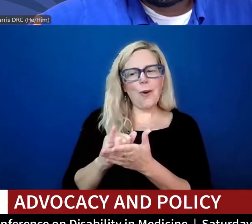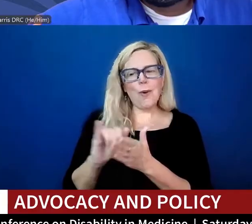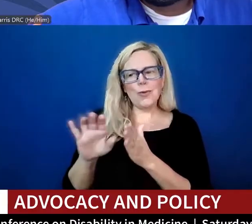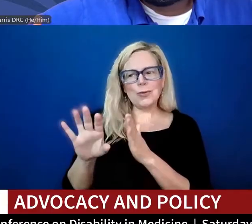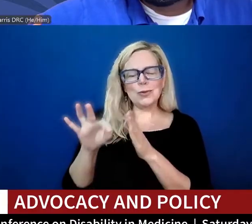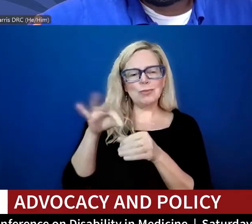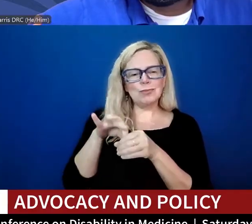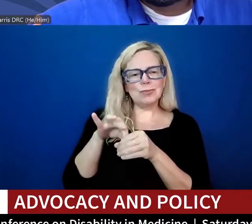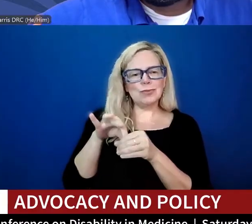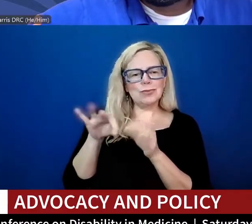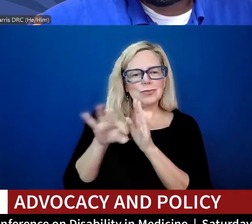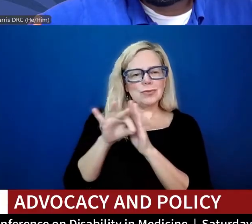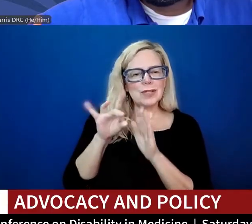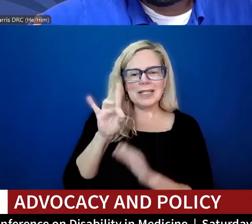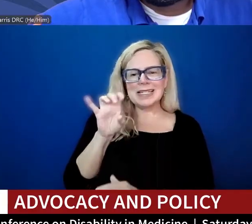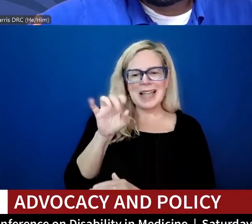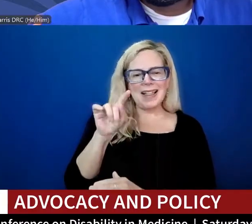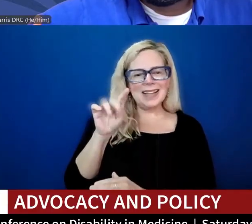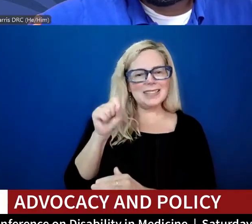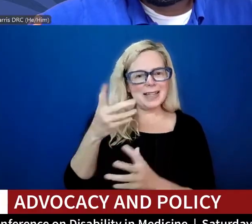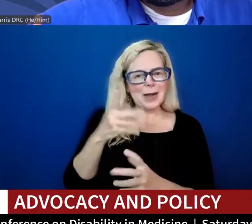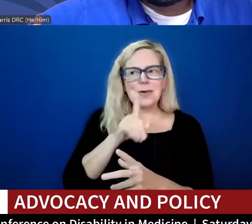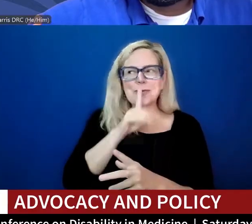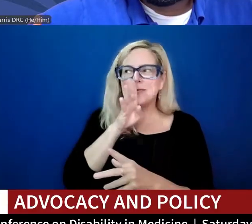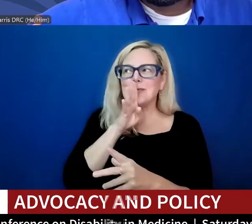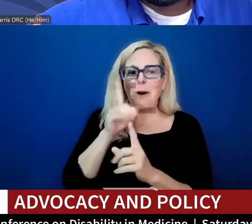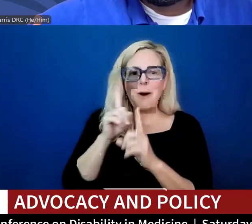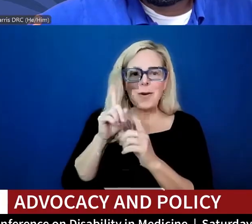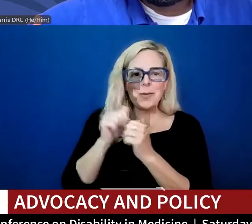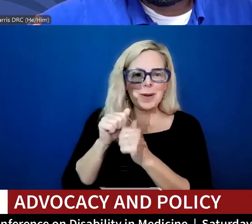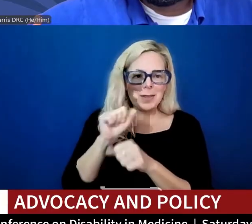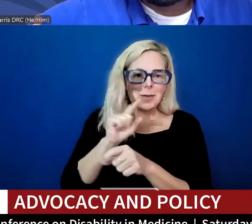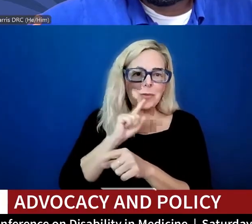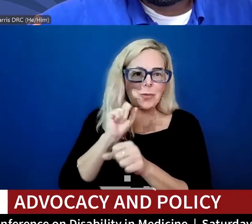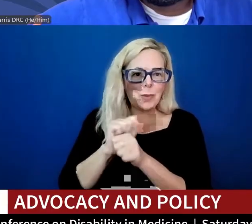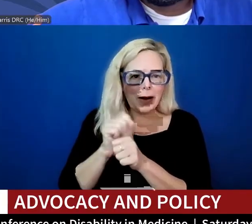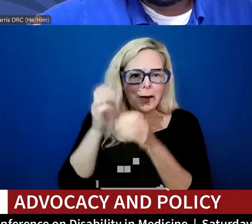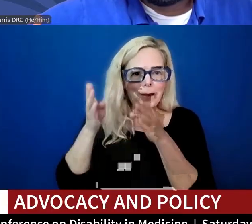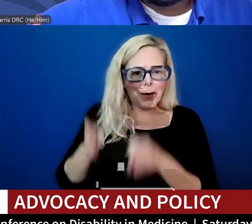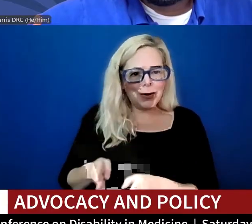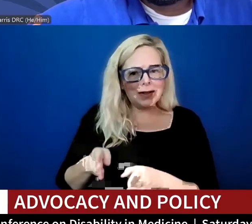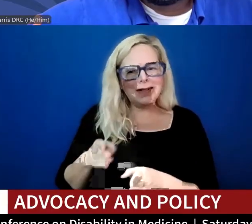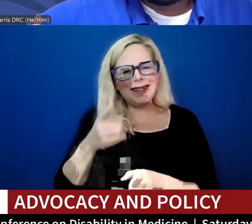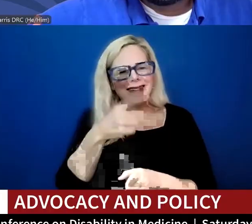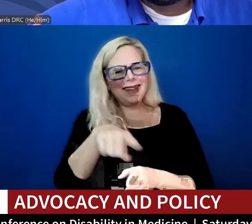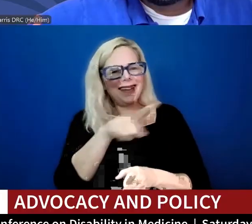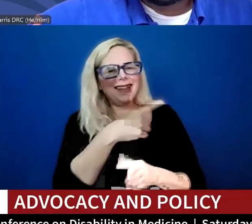lobbyists all the time. So, and there are two types of of conversations you can have with an